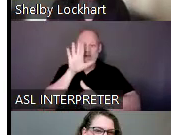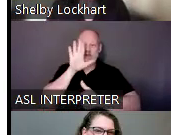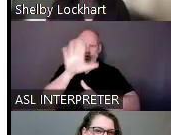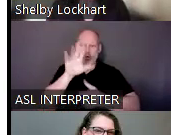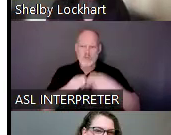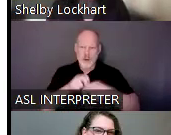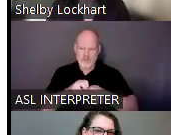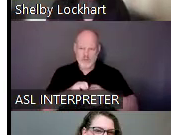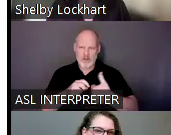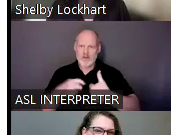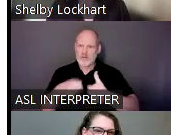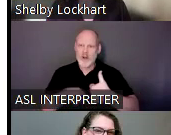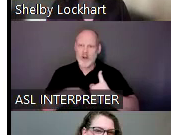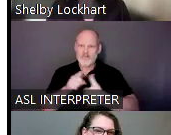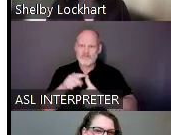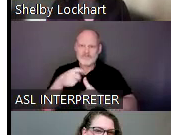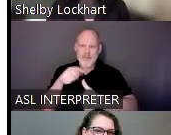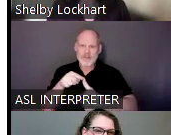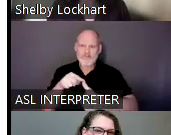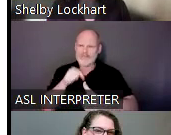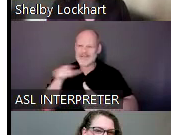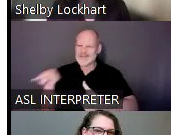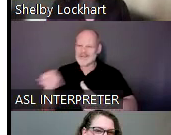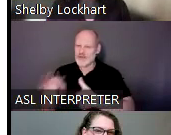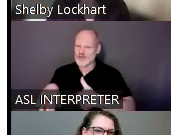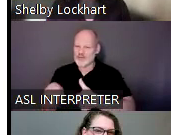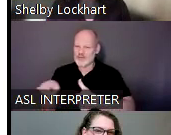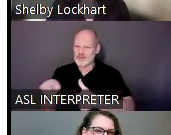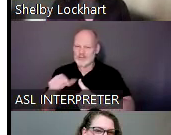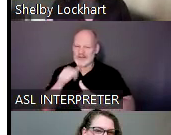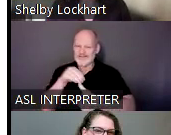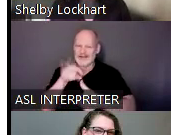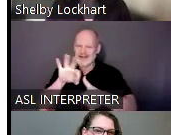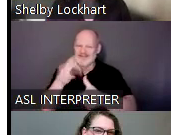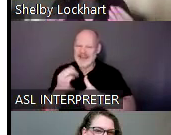problem is not the students, the problem is not the families, the problem often